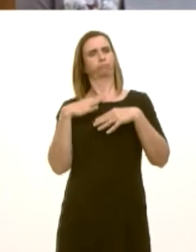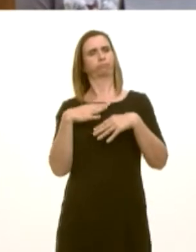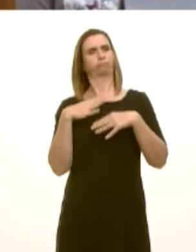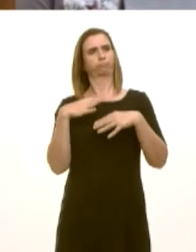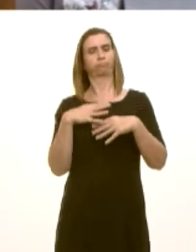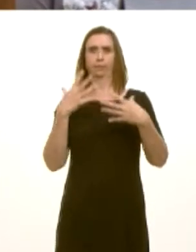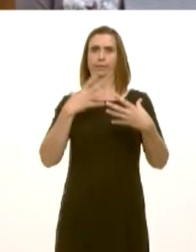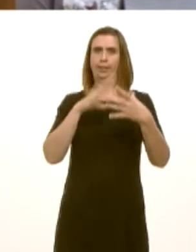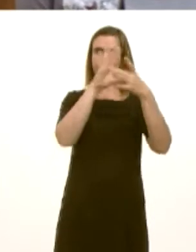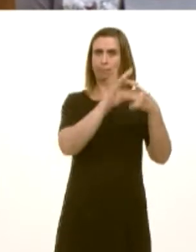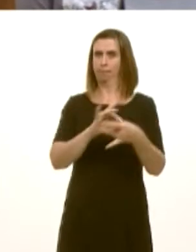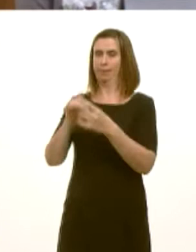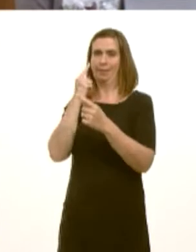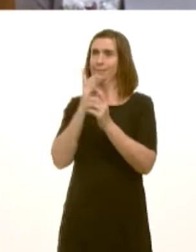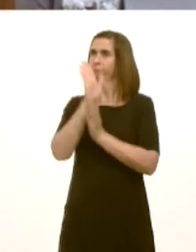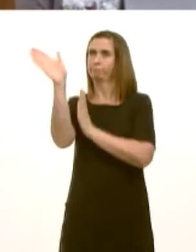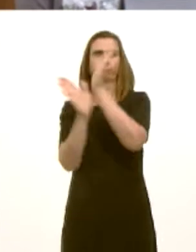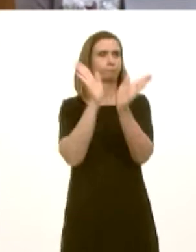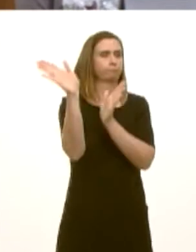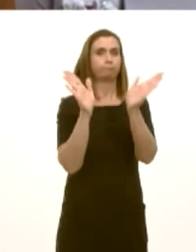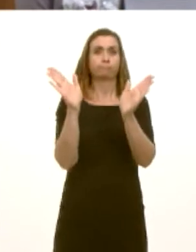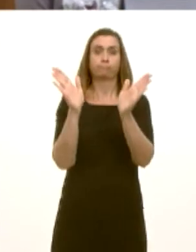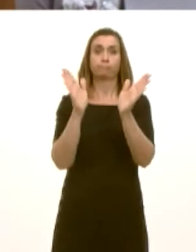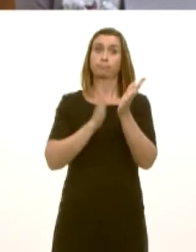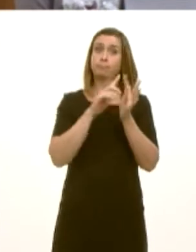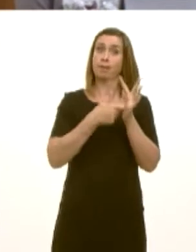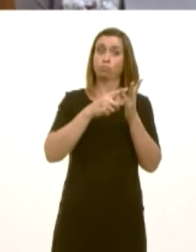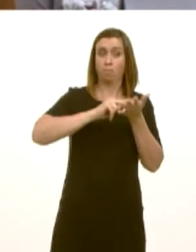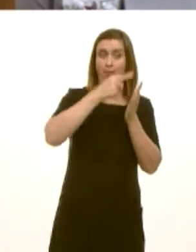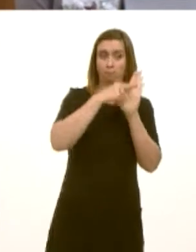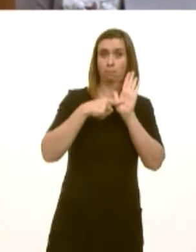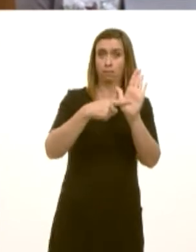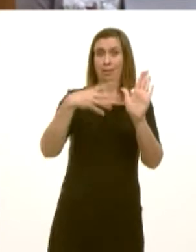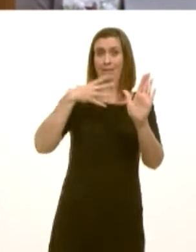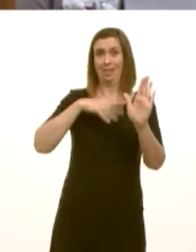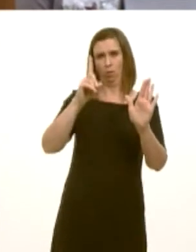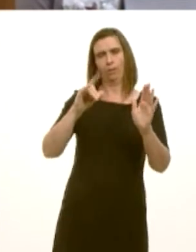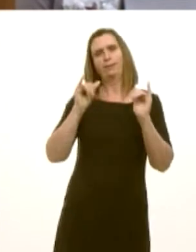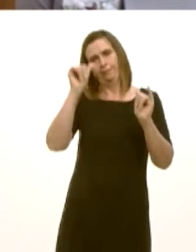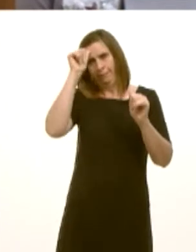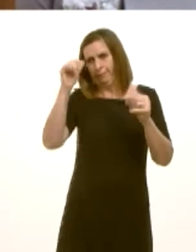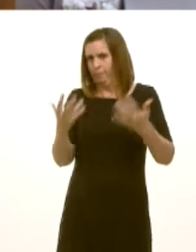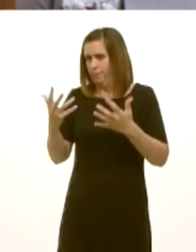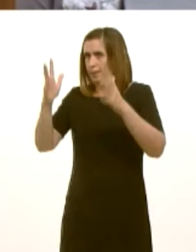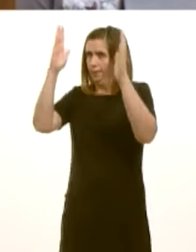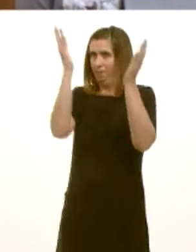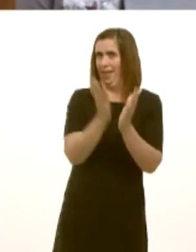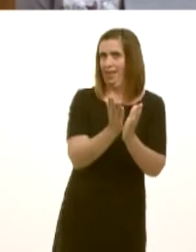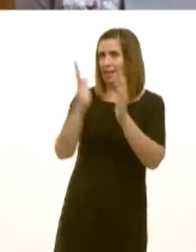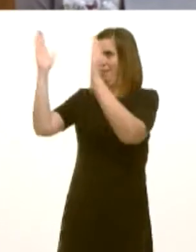Part of the metro will need to consider bus routes cross-valley, because we know that the railway lines in the main run north to south.